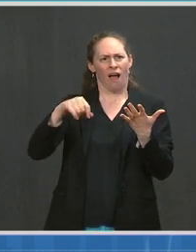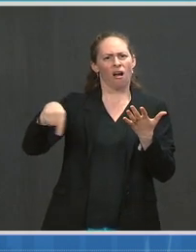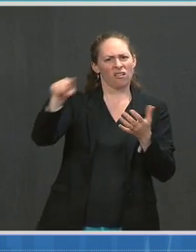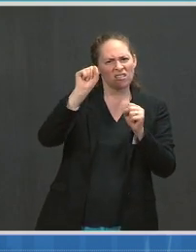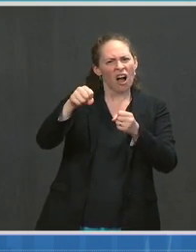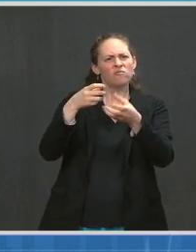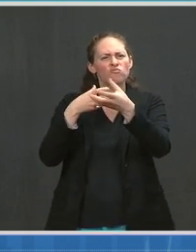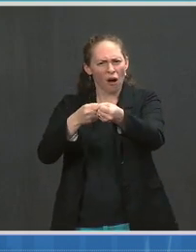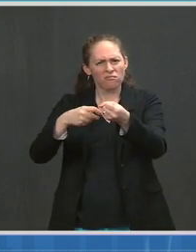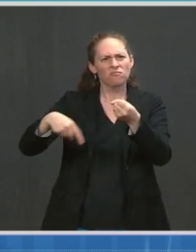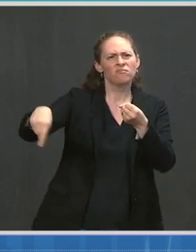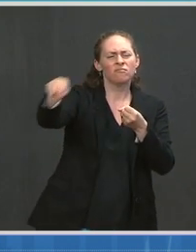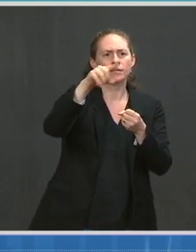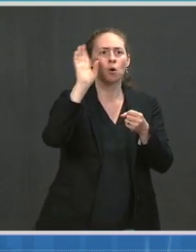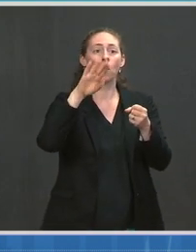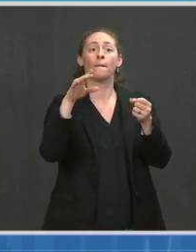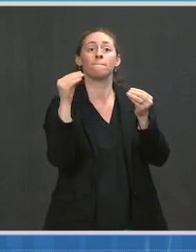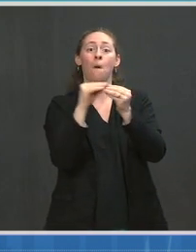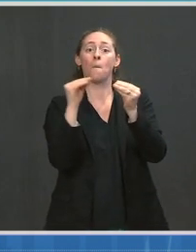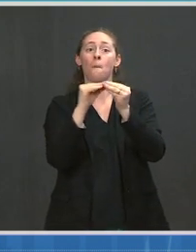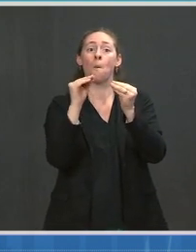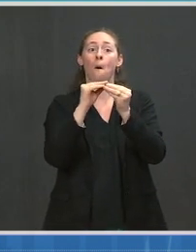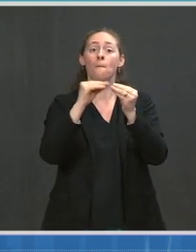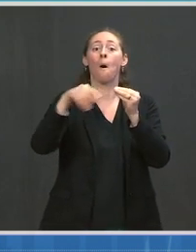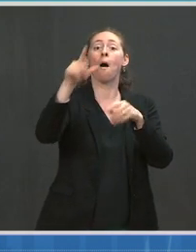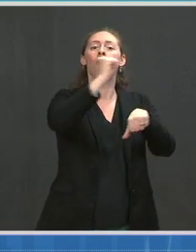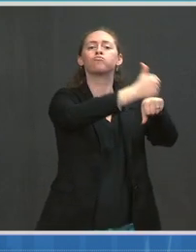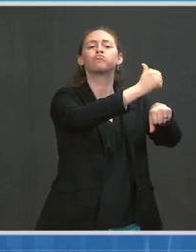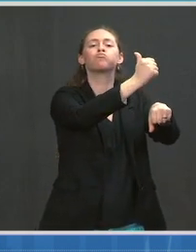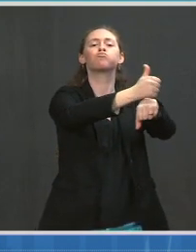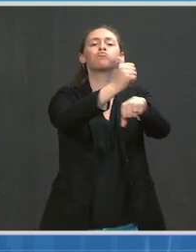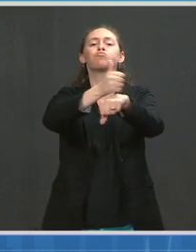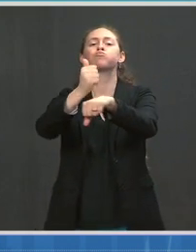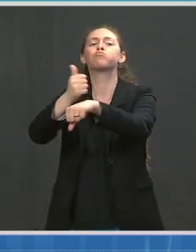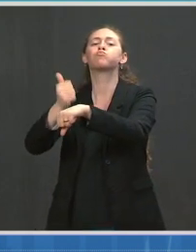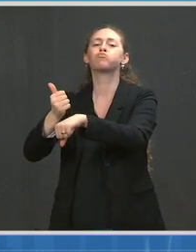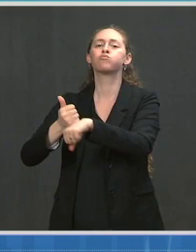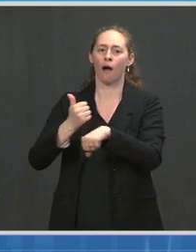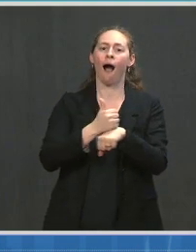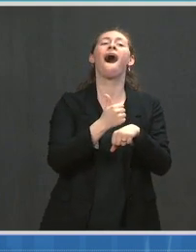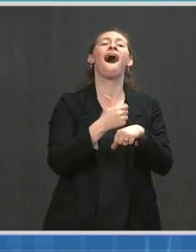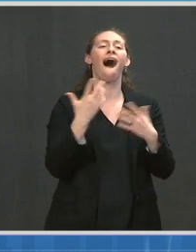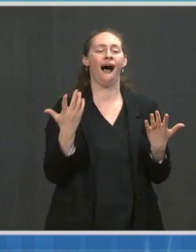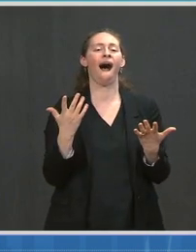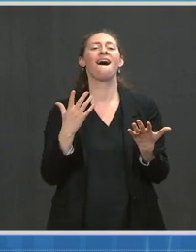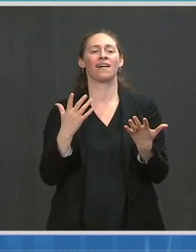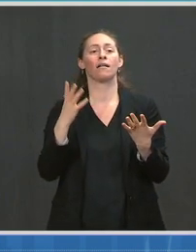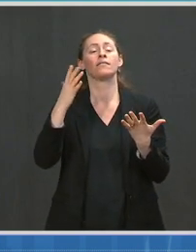Today, across the country, there are nearly 50,000 sites where Americans can go to get a shot.